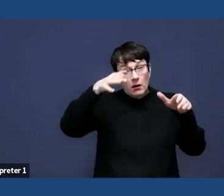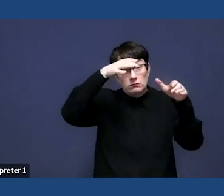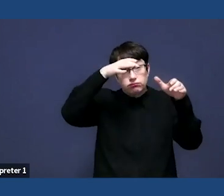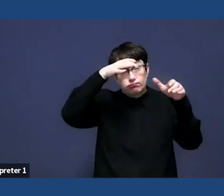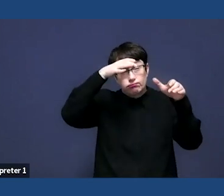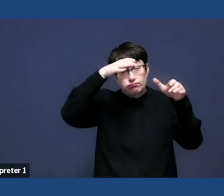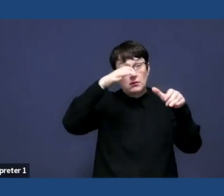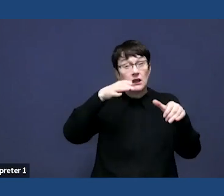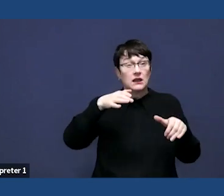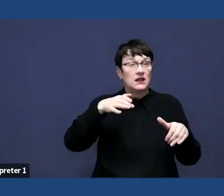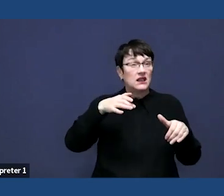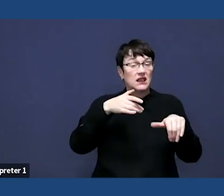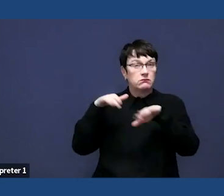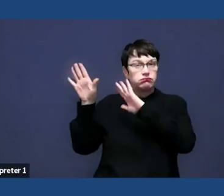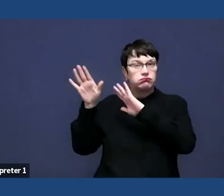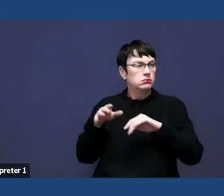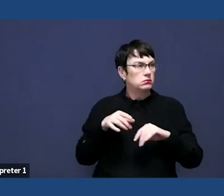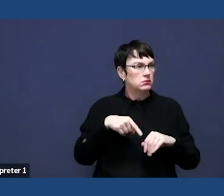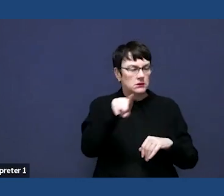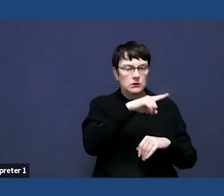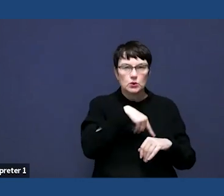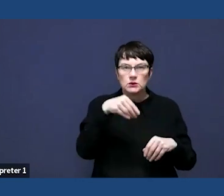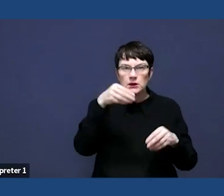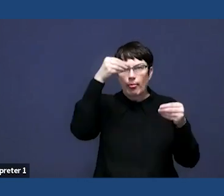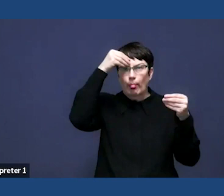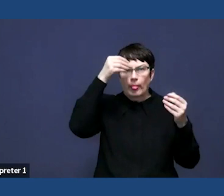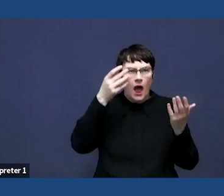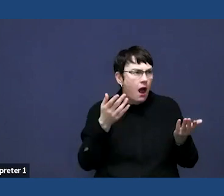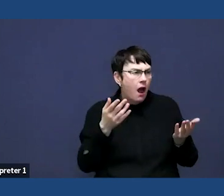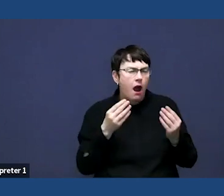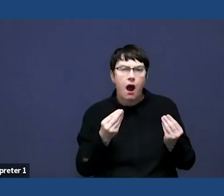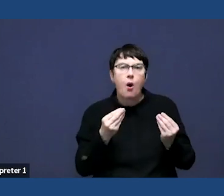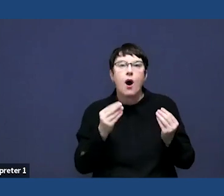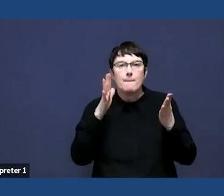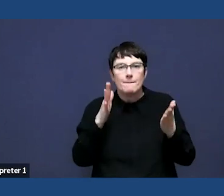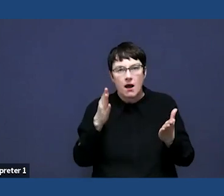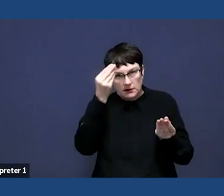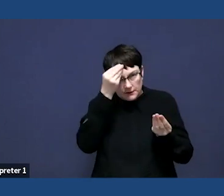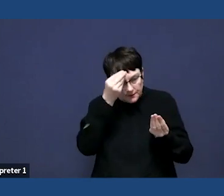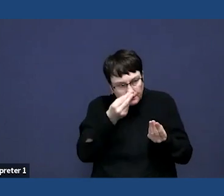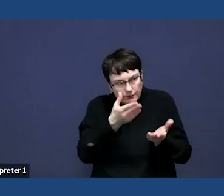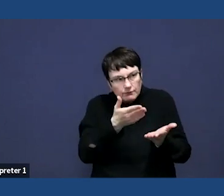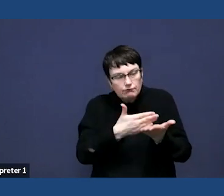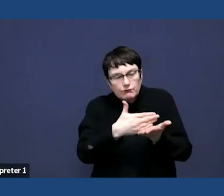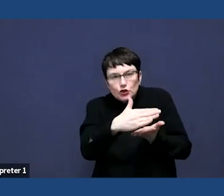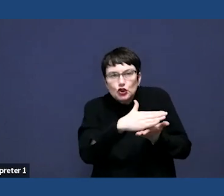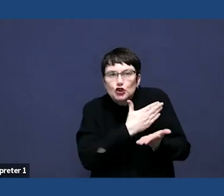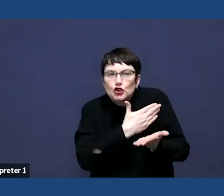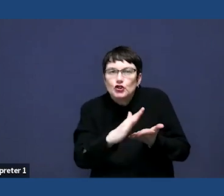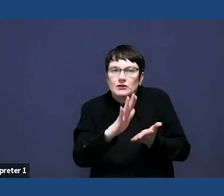want to edge engage, structure work in ways that support mentorship, then we're going to lose that.